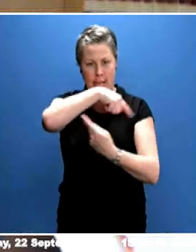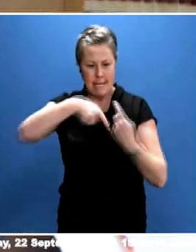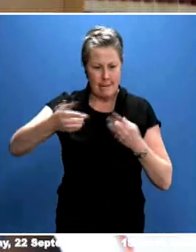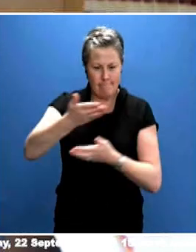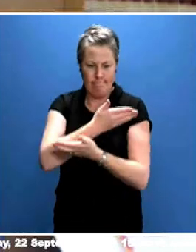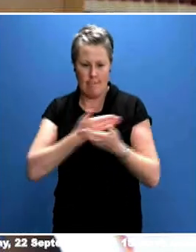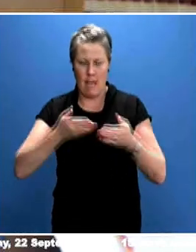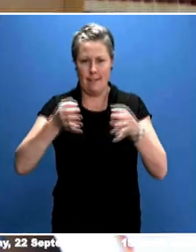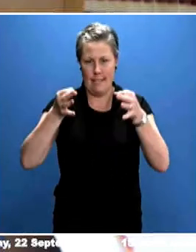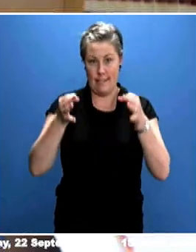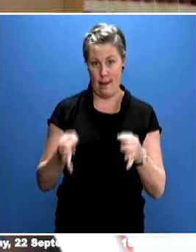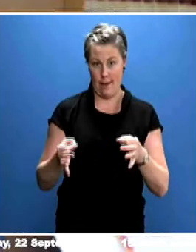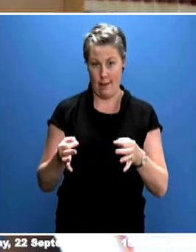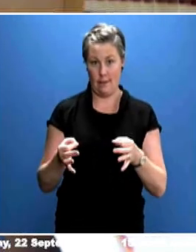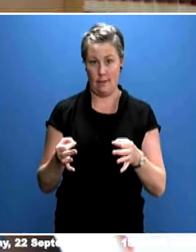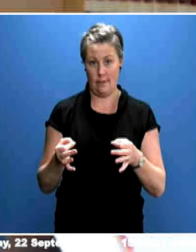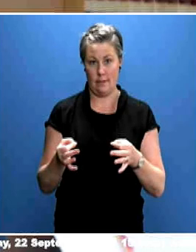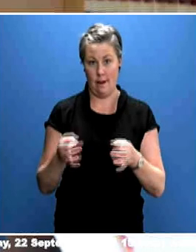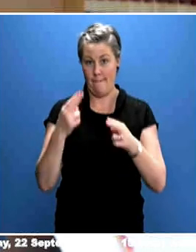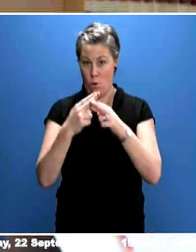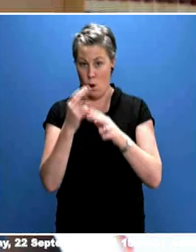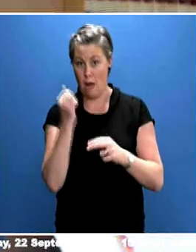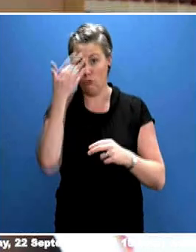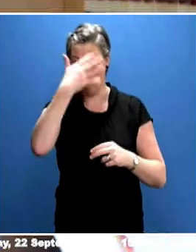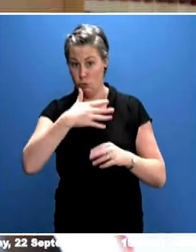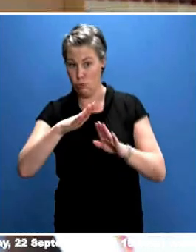and for Aboriginal children, an Aboriginal Practice Leader in the district